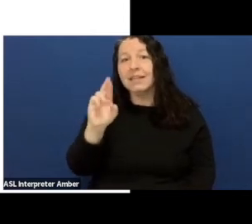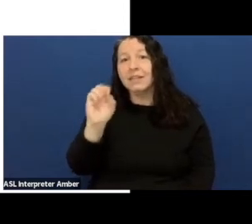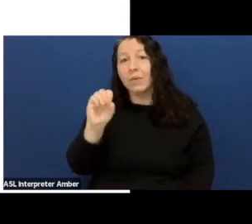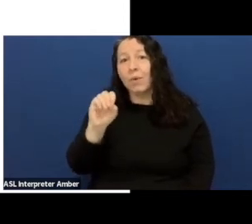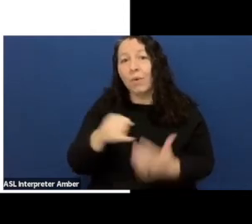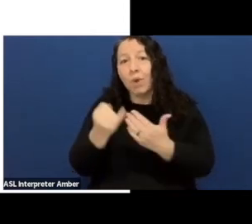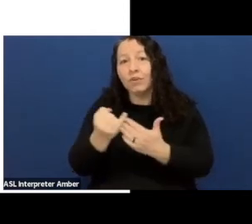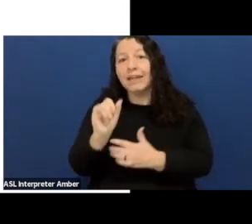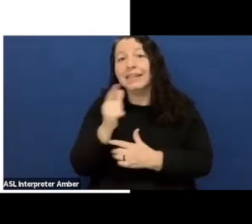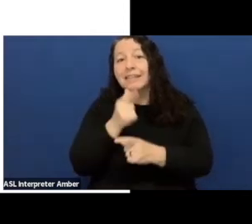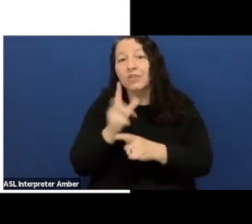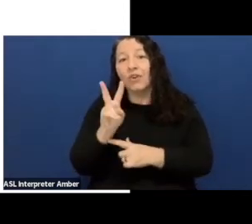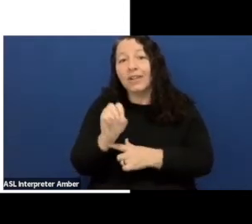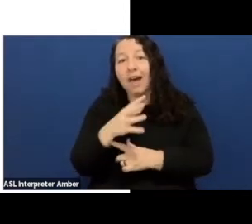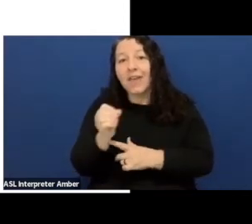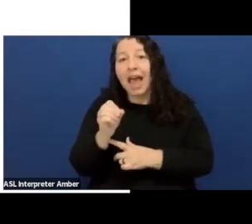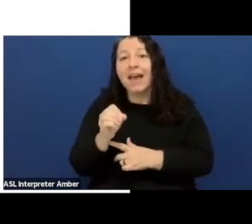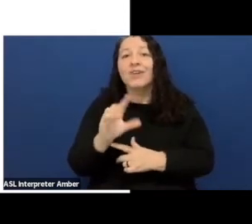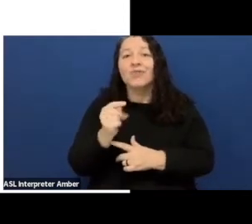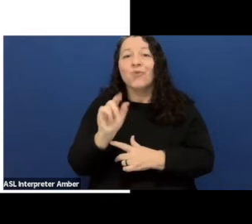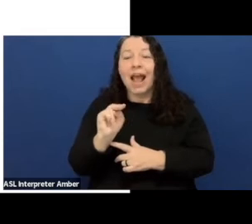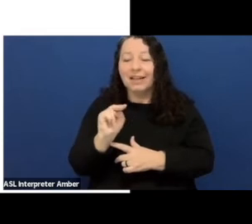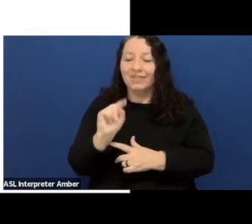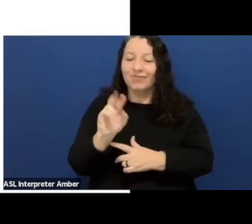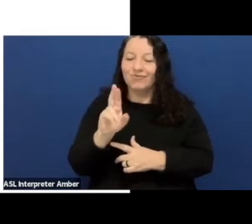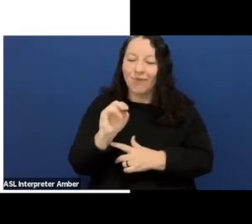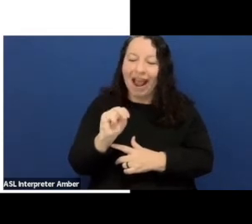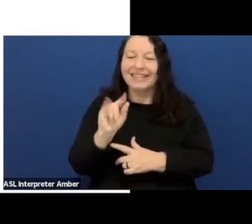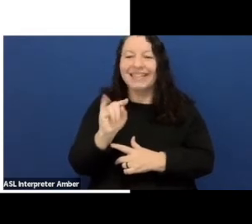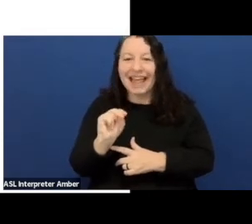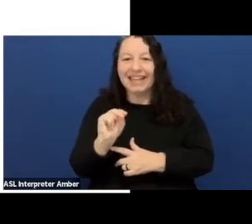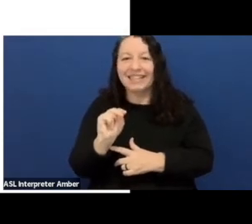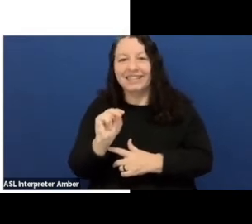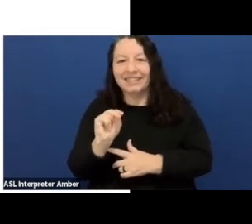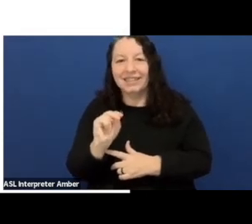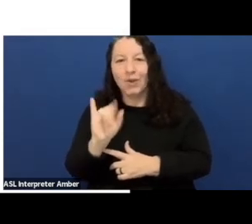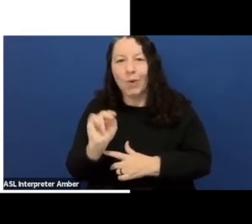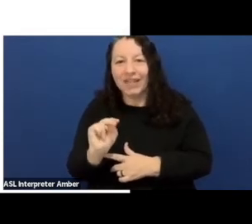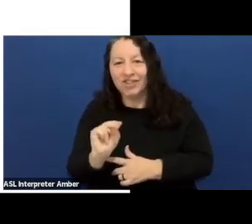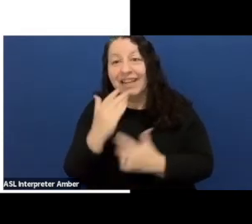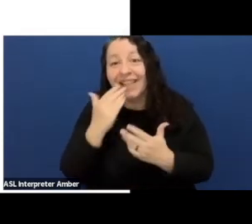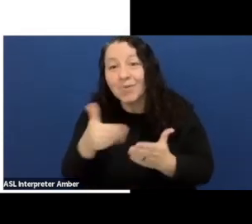Technologies, SERO Project, Sister Love, and the Trans Latina Coalition. Thank you all